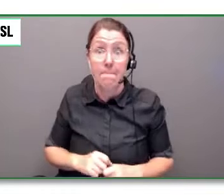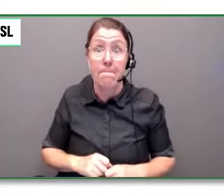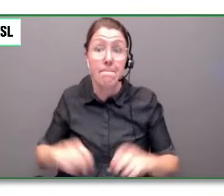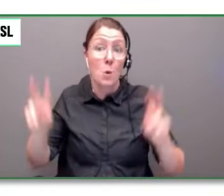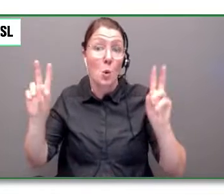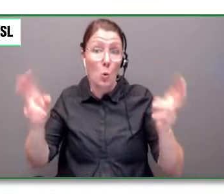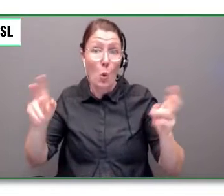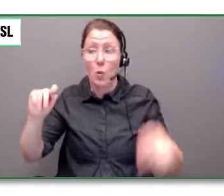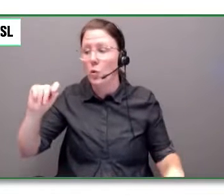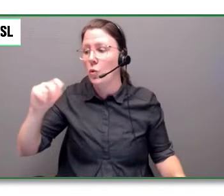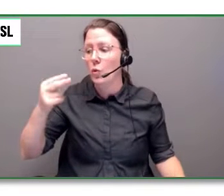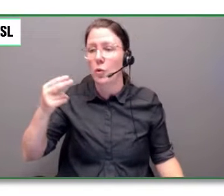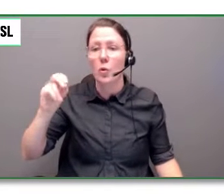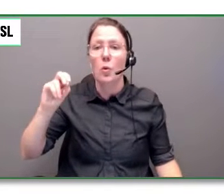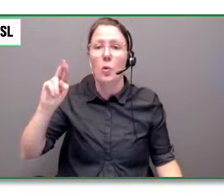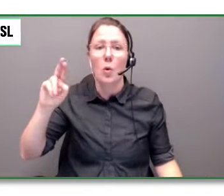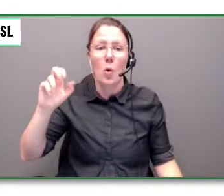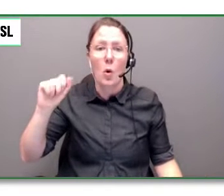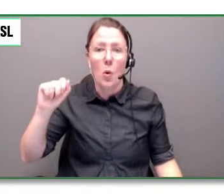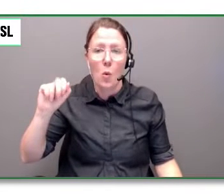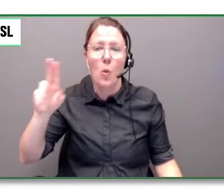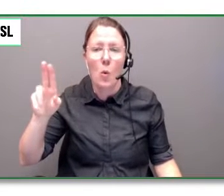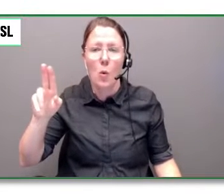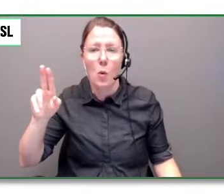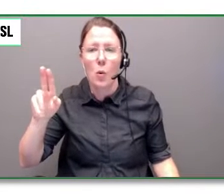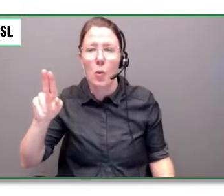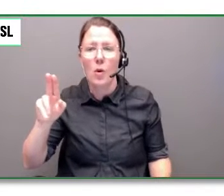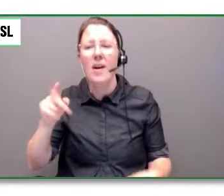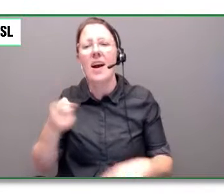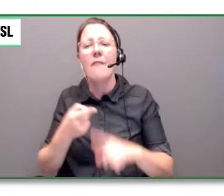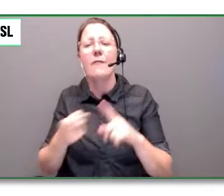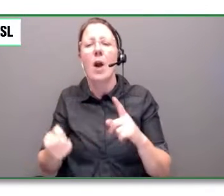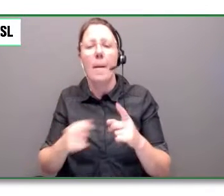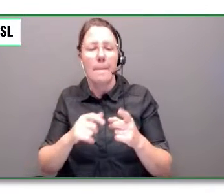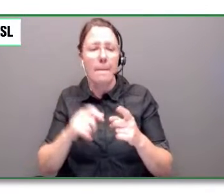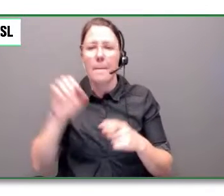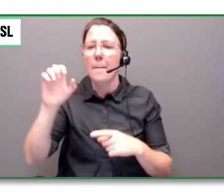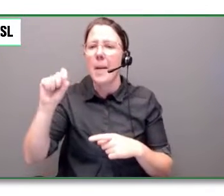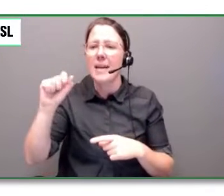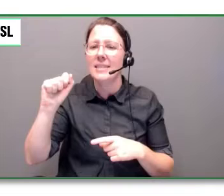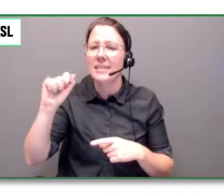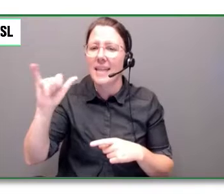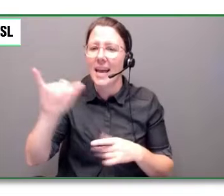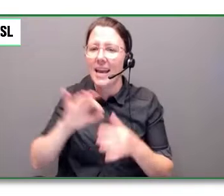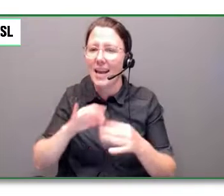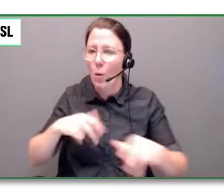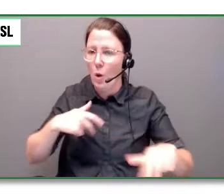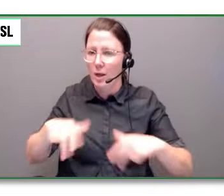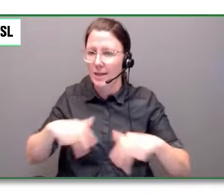his new uh for his essay on walking about the way that wilderness and nature